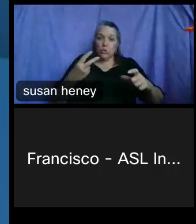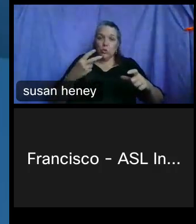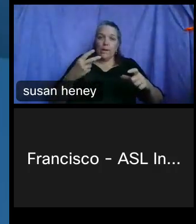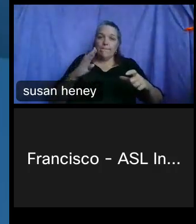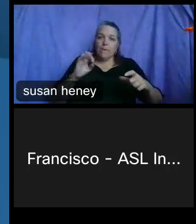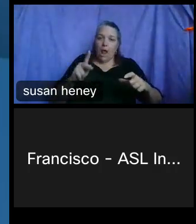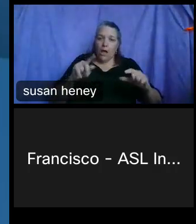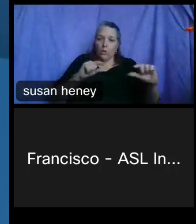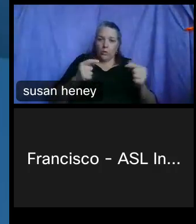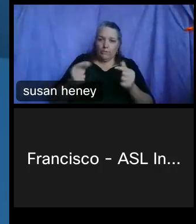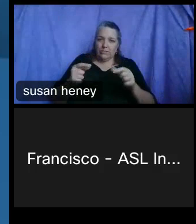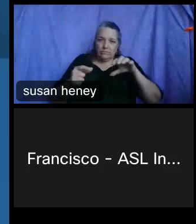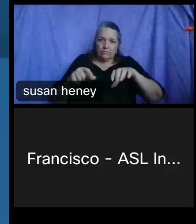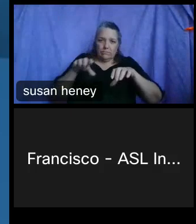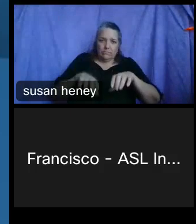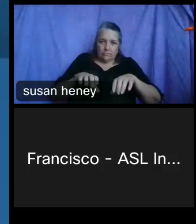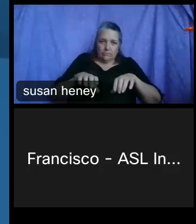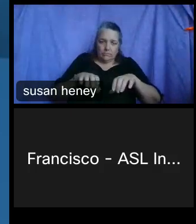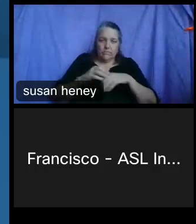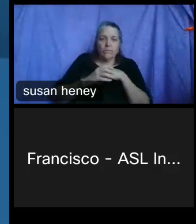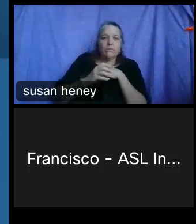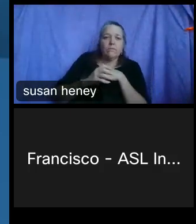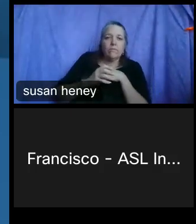Our address is located in the blue part of the census tract, which again,